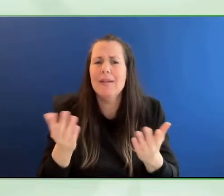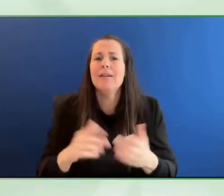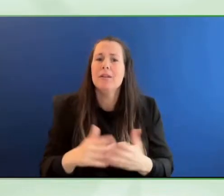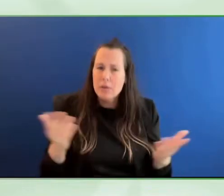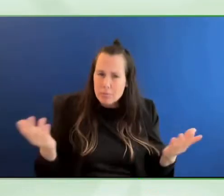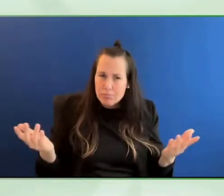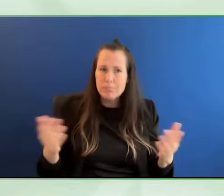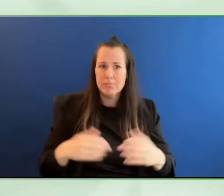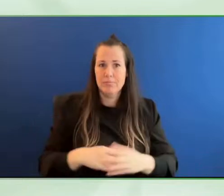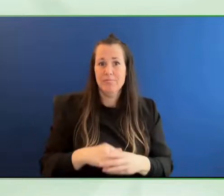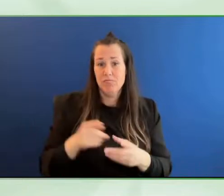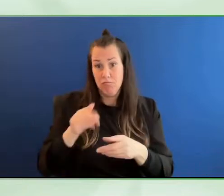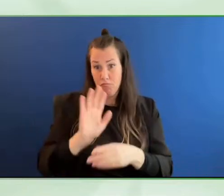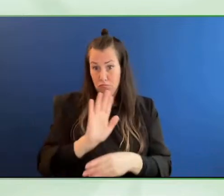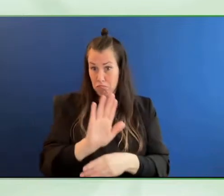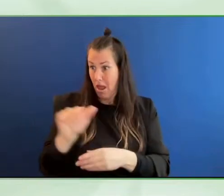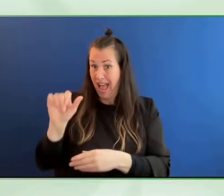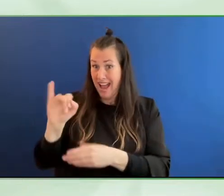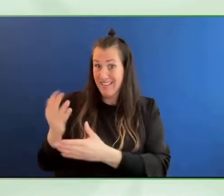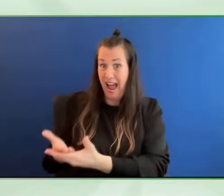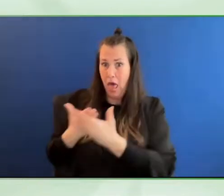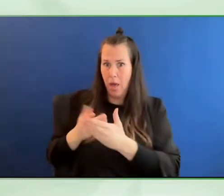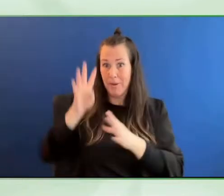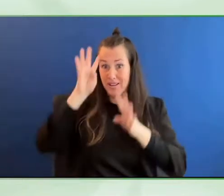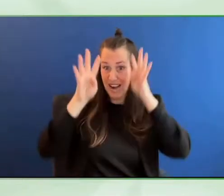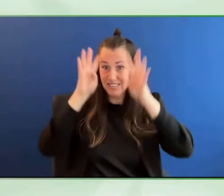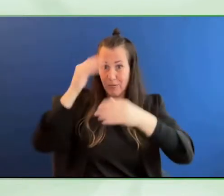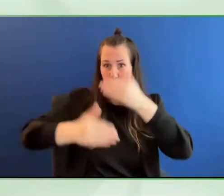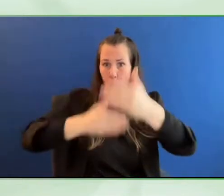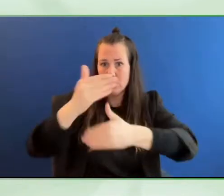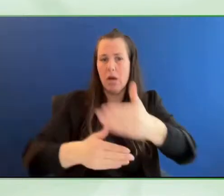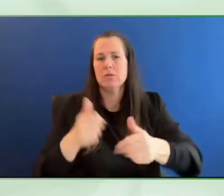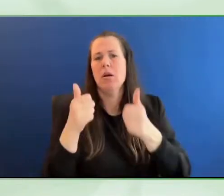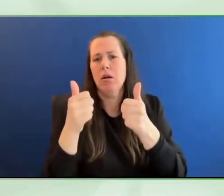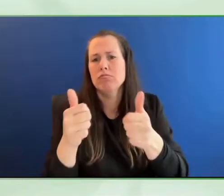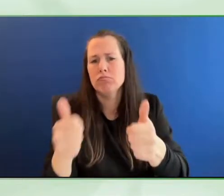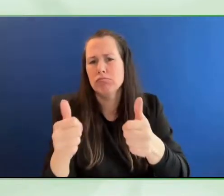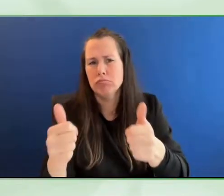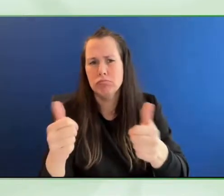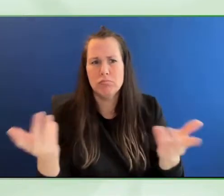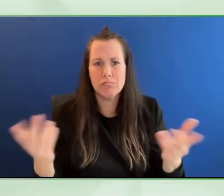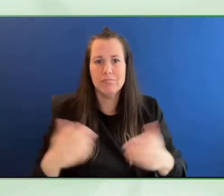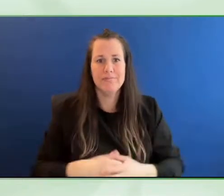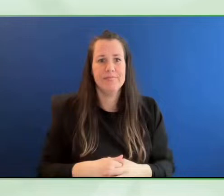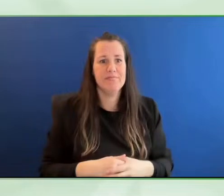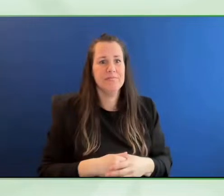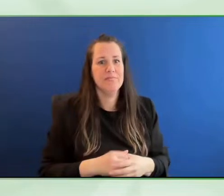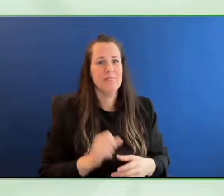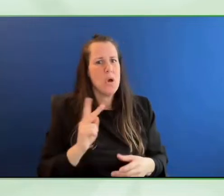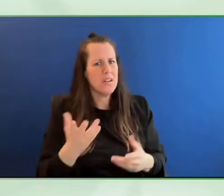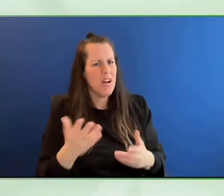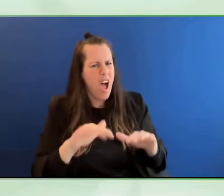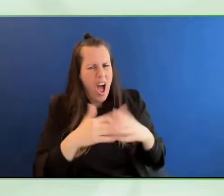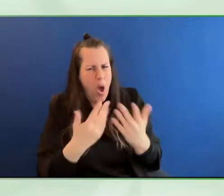to meet your requirements. Art has to have context and a story, you can't get a thoughtful story in a prompt.